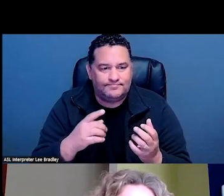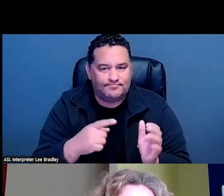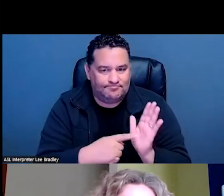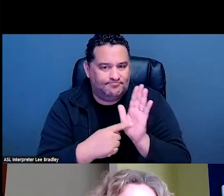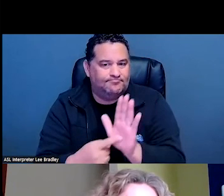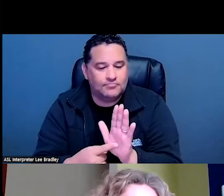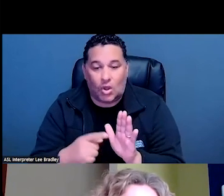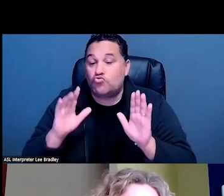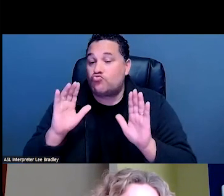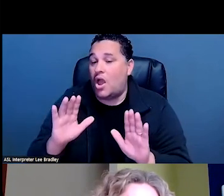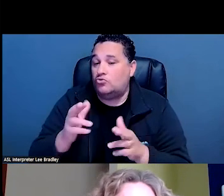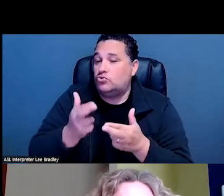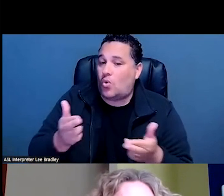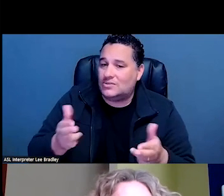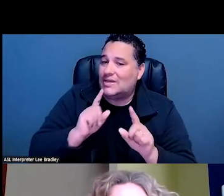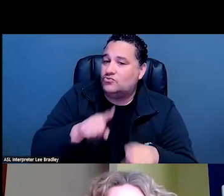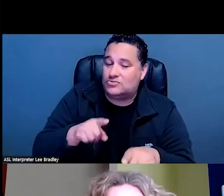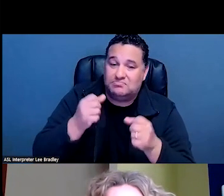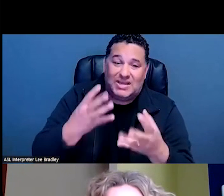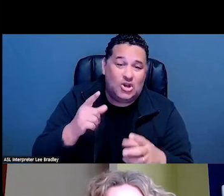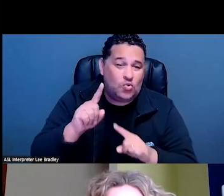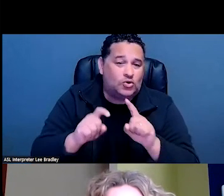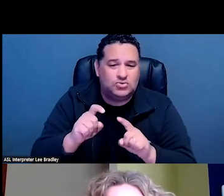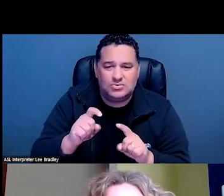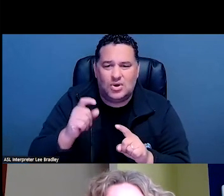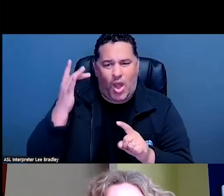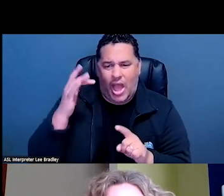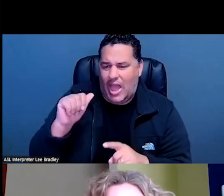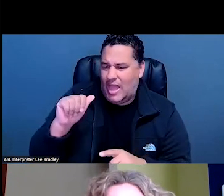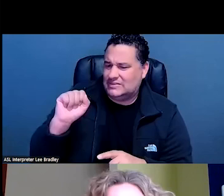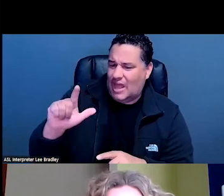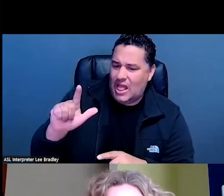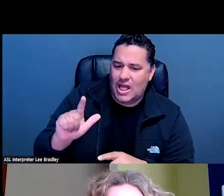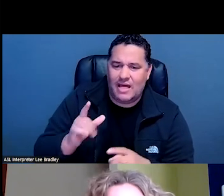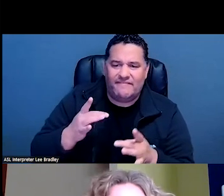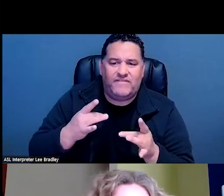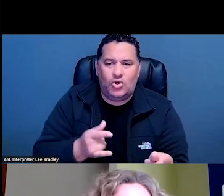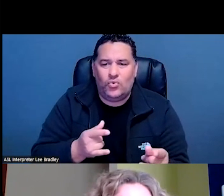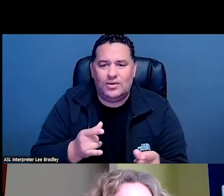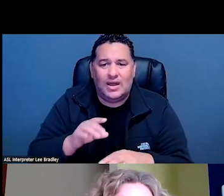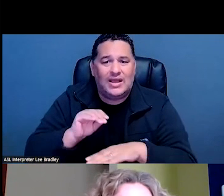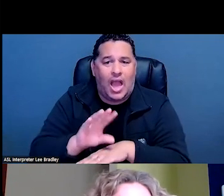COMMUNITIES FOR 988. I JUST WANT TO DRAW YOUR ATTENTION TO THAT. A GREAT RESOURCE. AND, ANSWERS A LOT OF QUESTIONS. ABOUT --